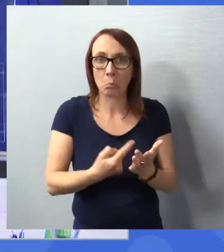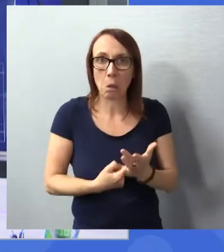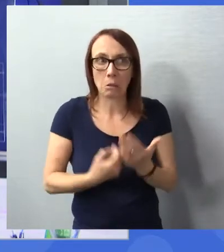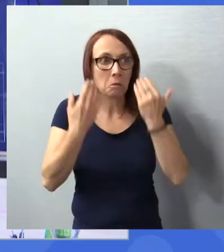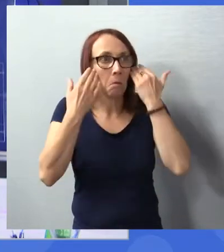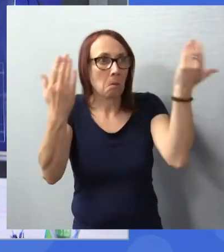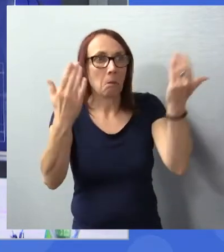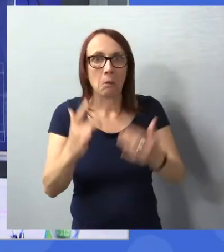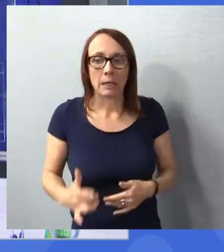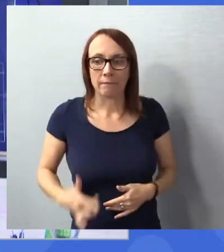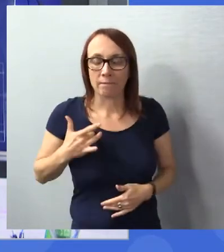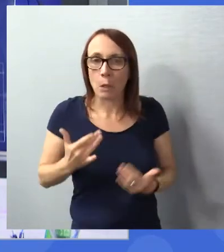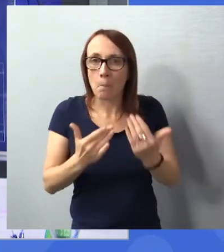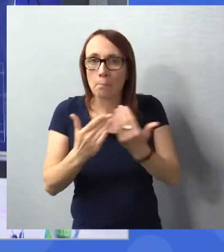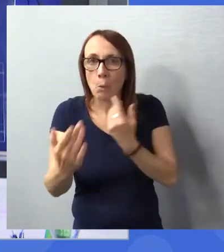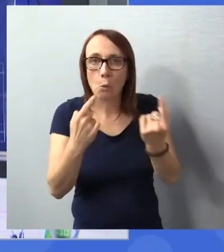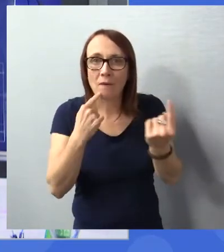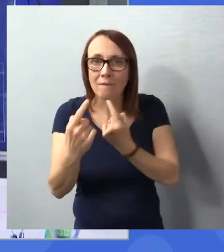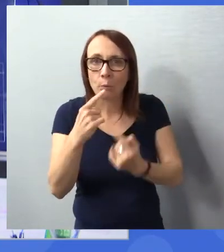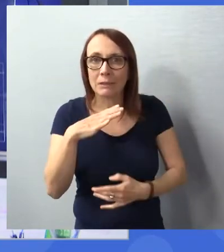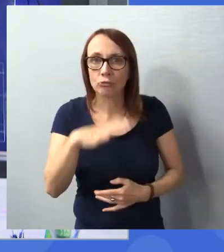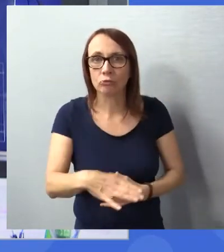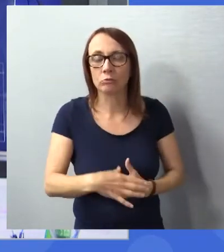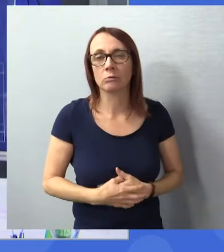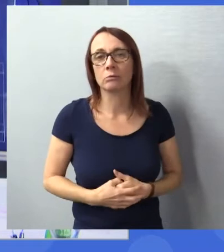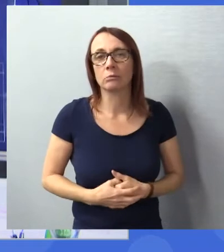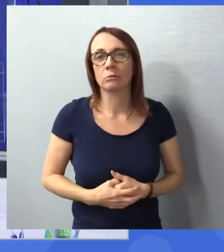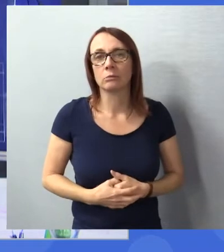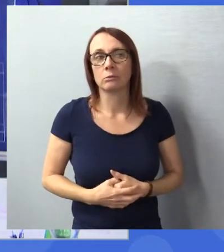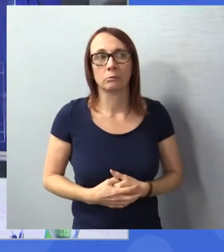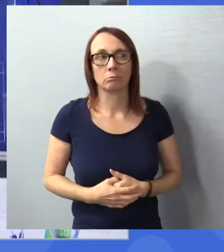citizens assemble it needs a bit more input and to that and what powers we